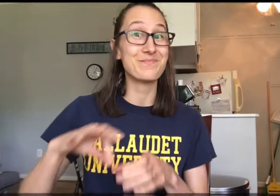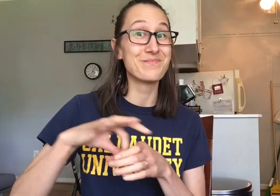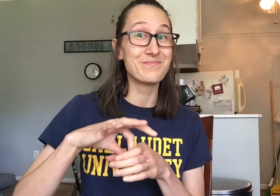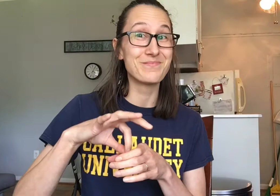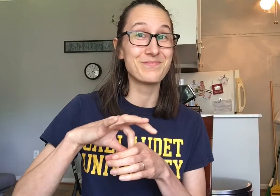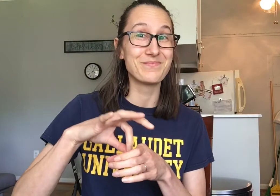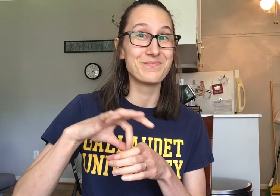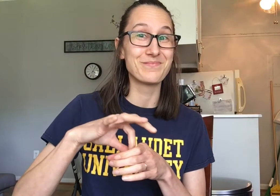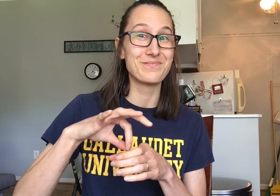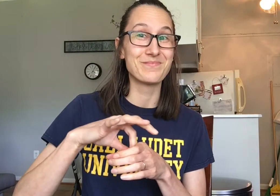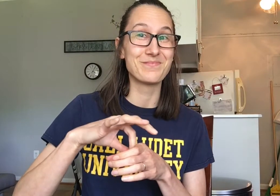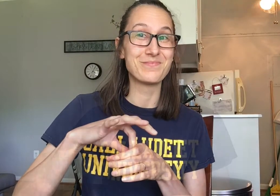Tea